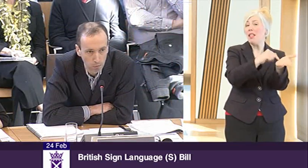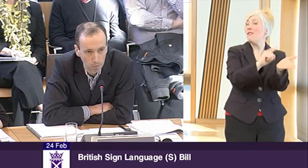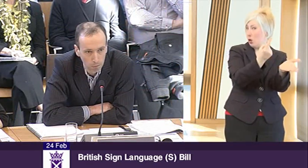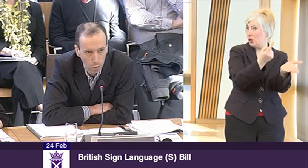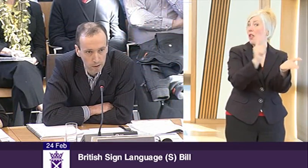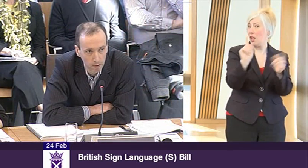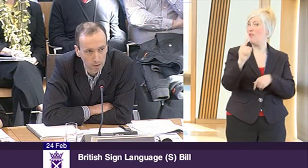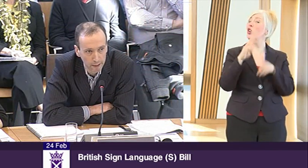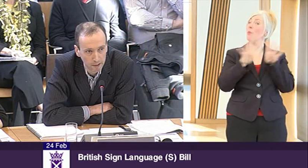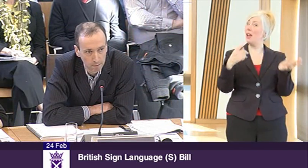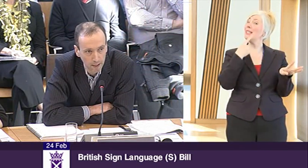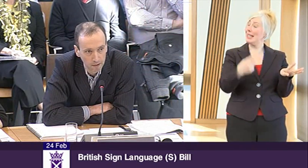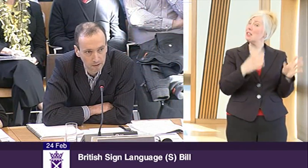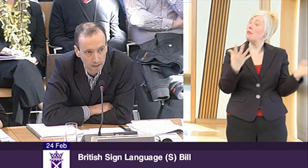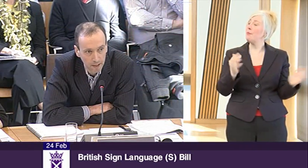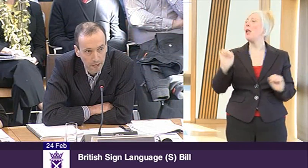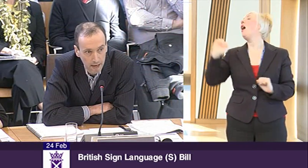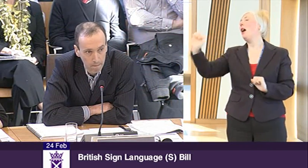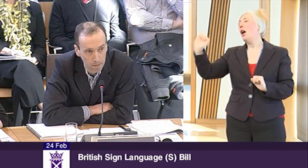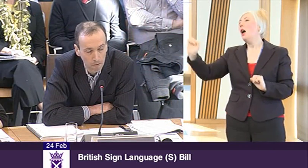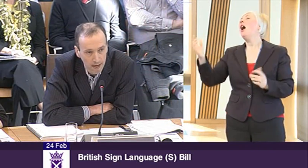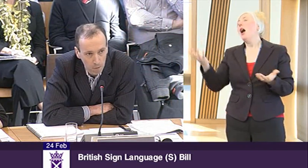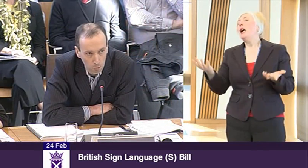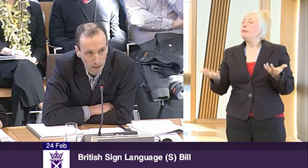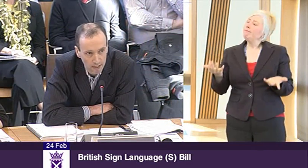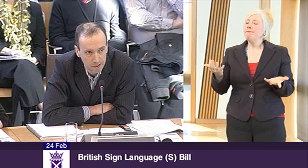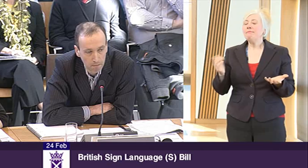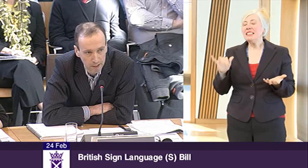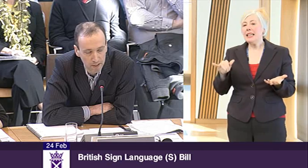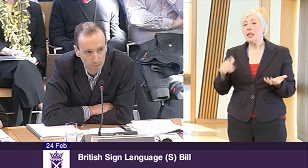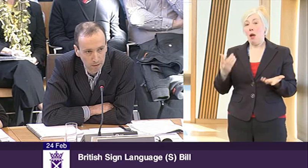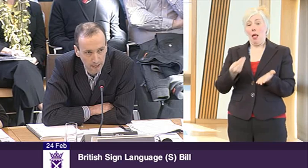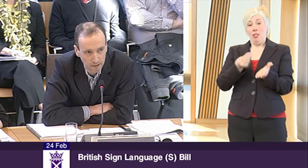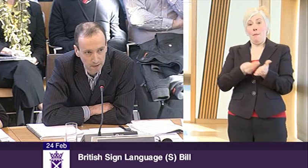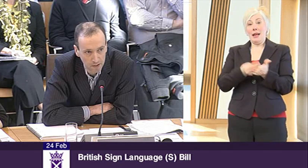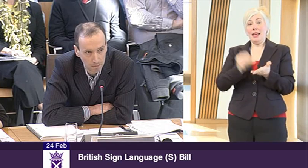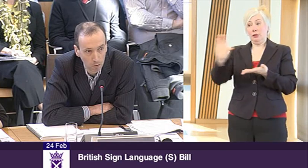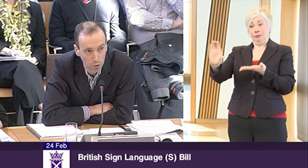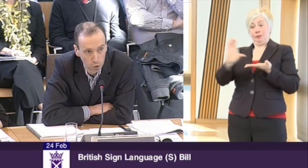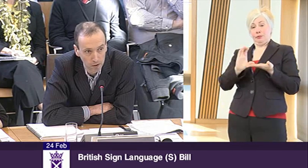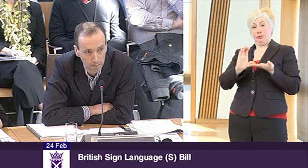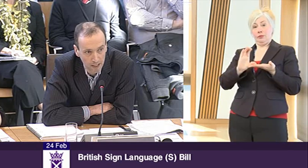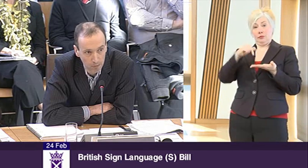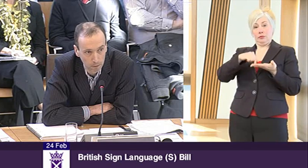Robert Nicol: We are asking whether investing money in the bill is truly the best way of